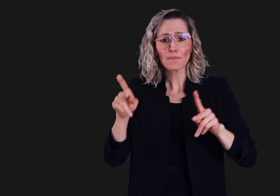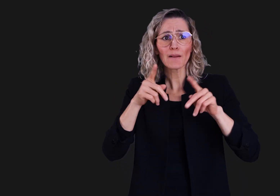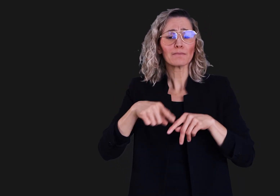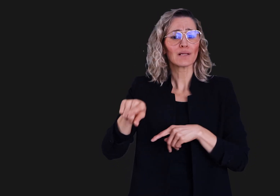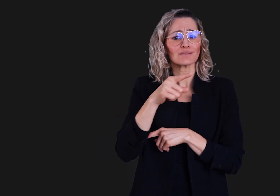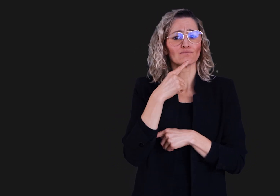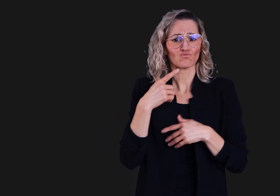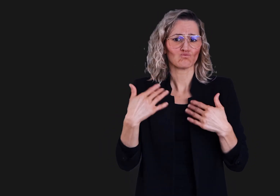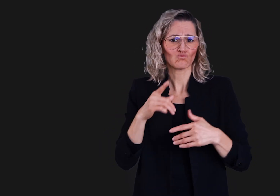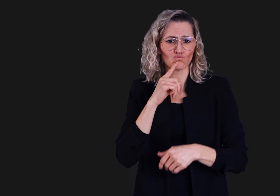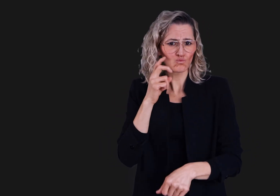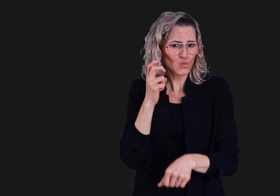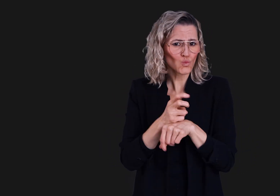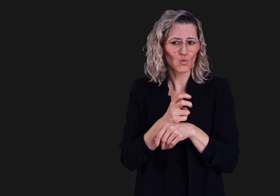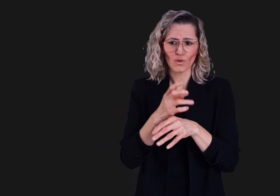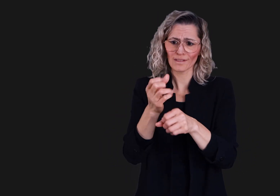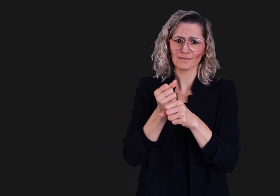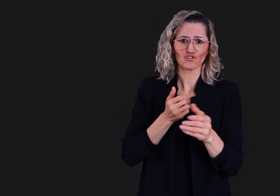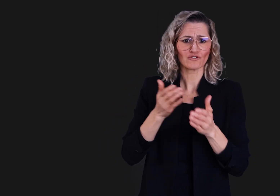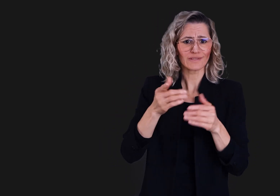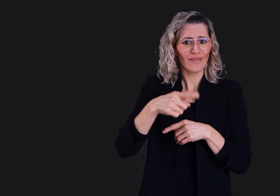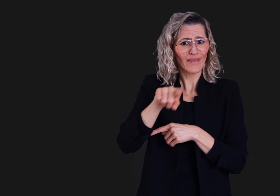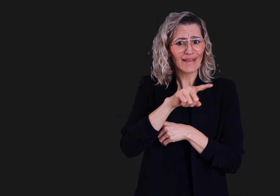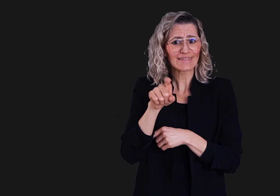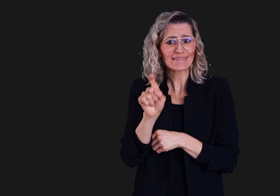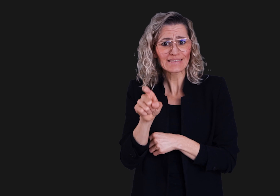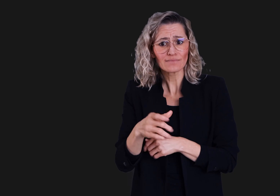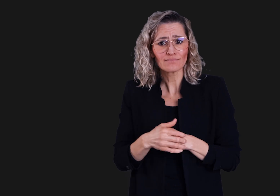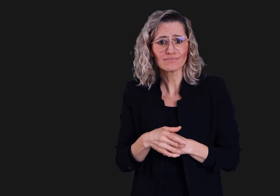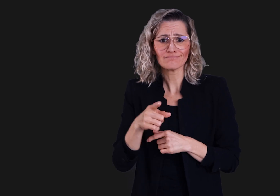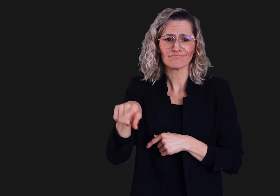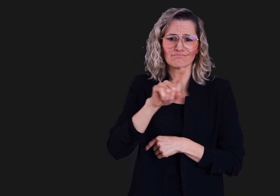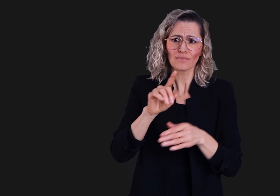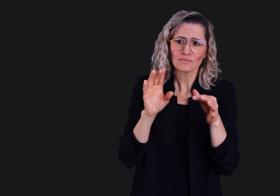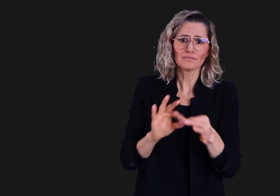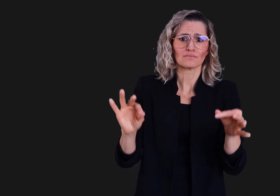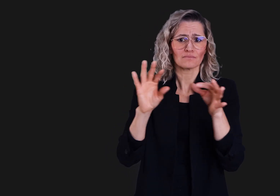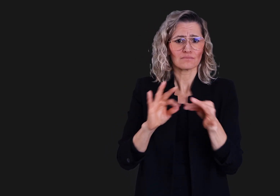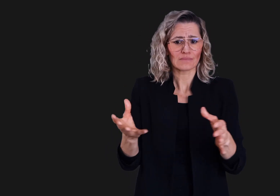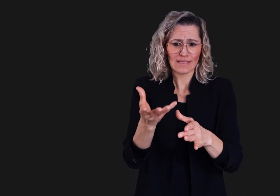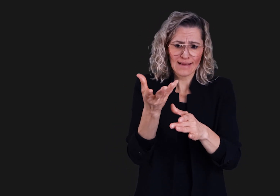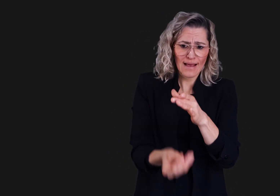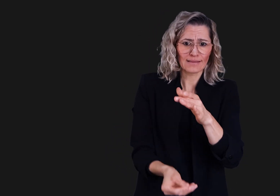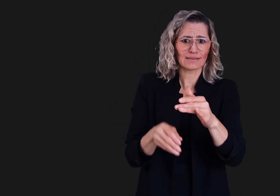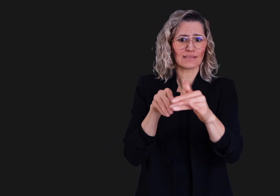People said it was difficult to get the services they need. They talked about lack of accessibility.